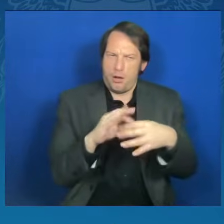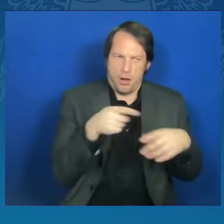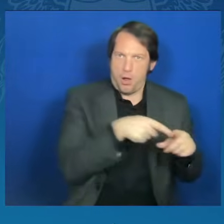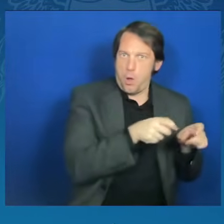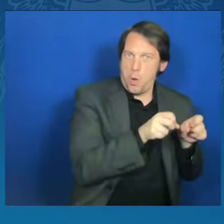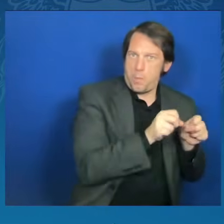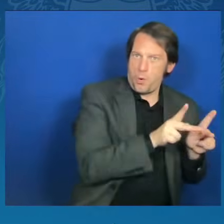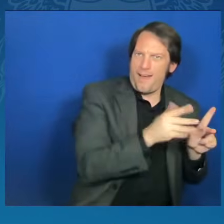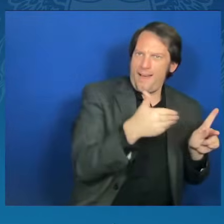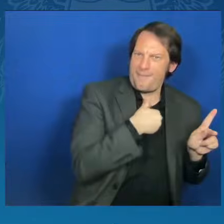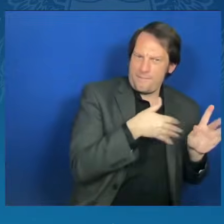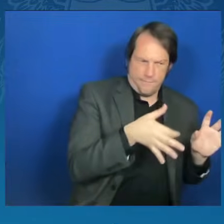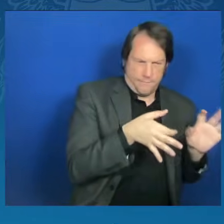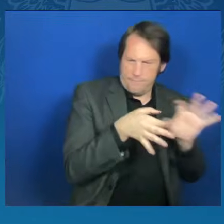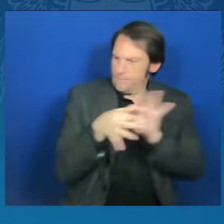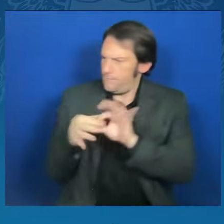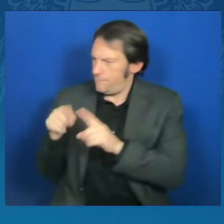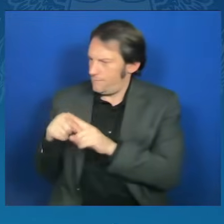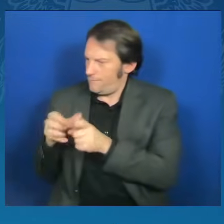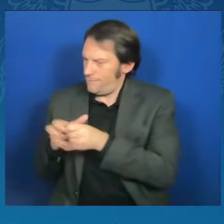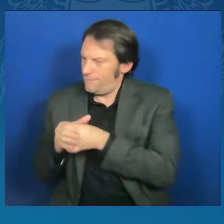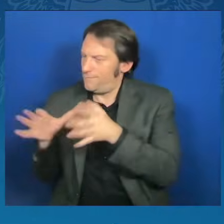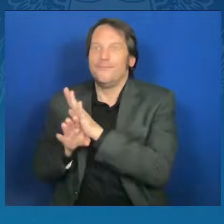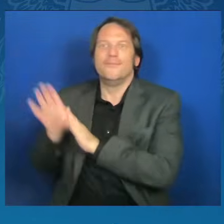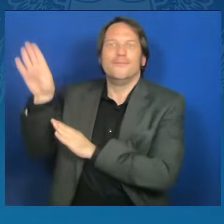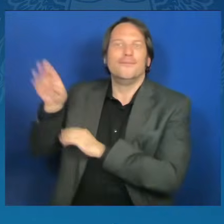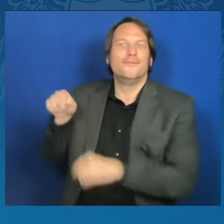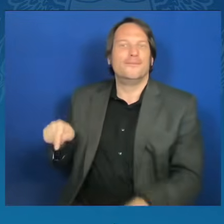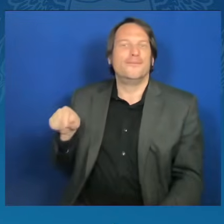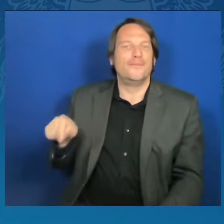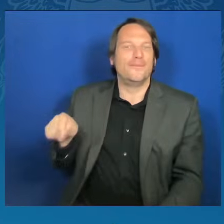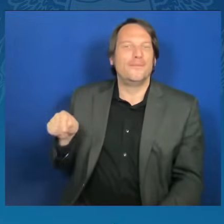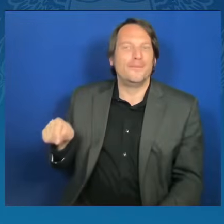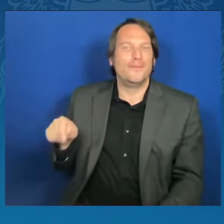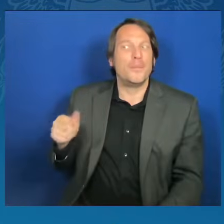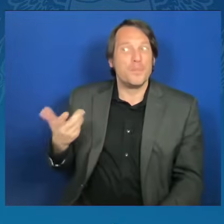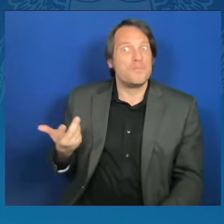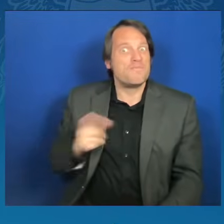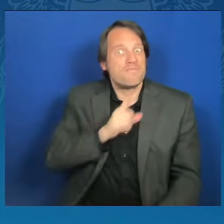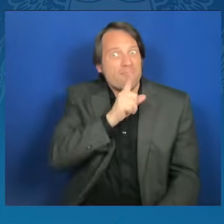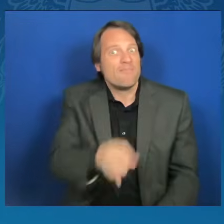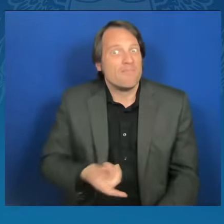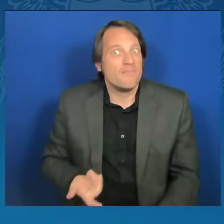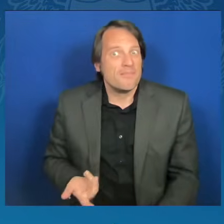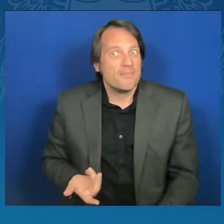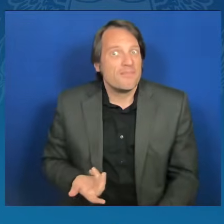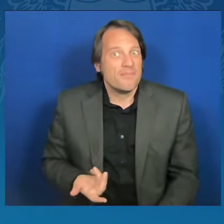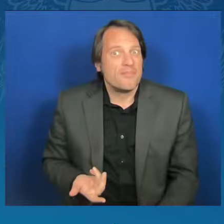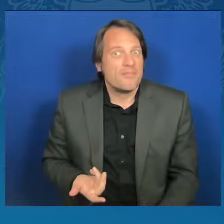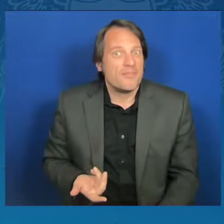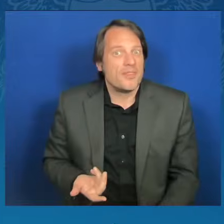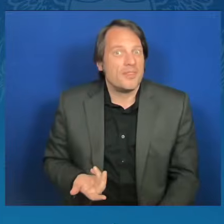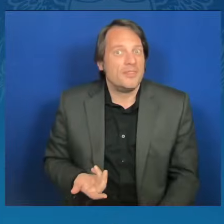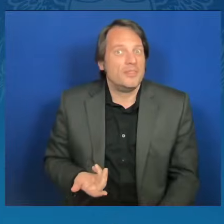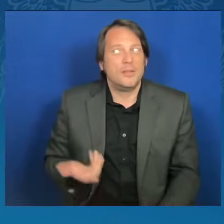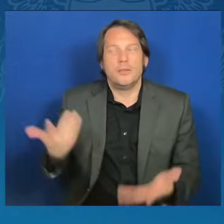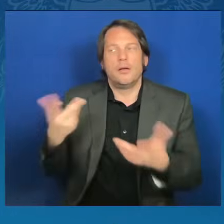And that is real, because it also understands that not everyone has access to opportunity.